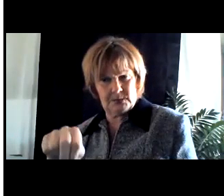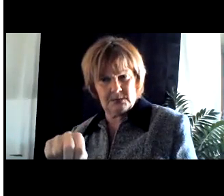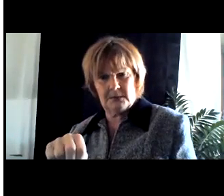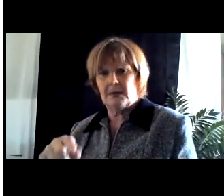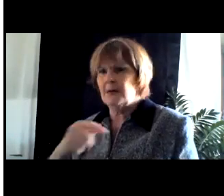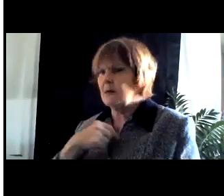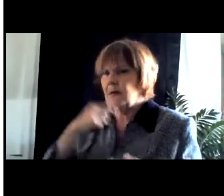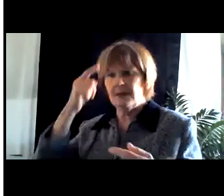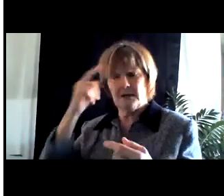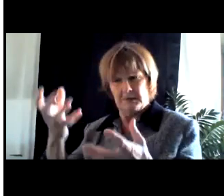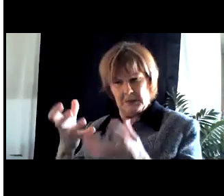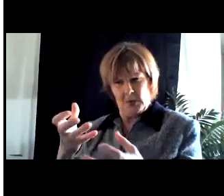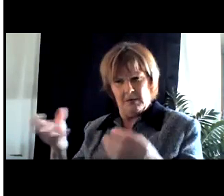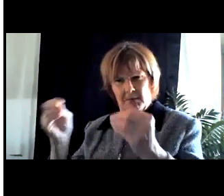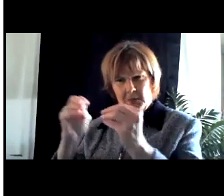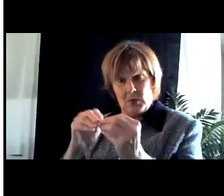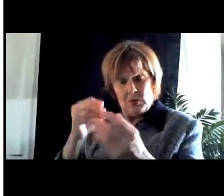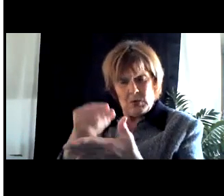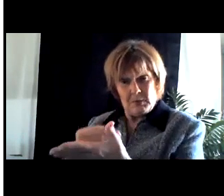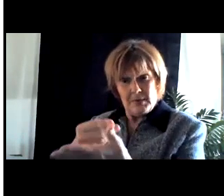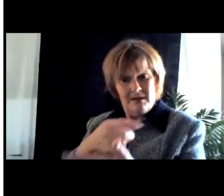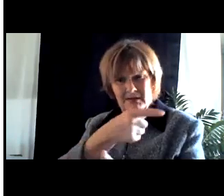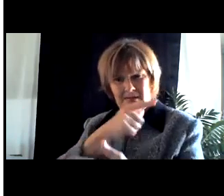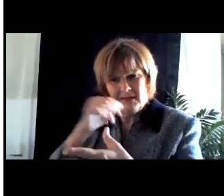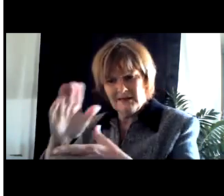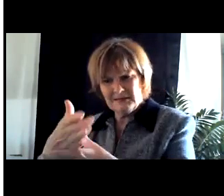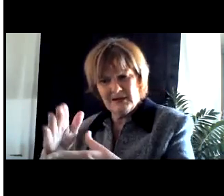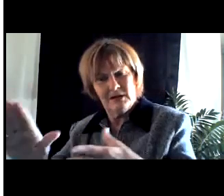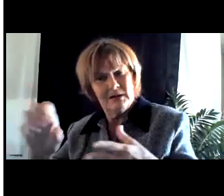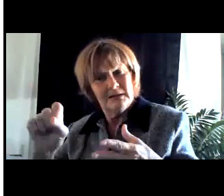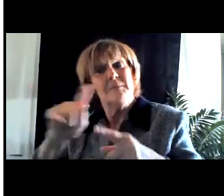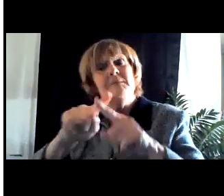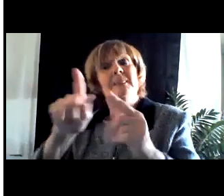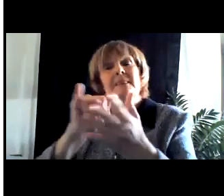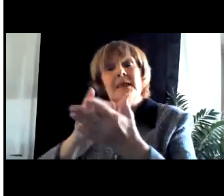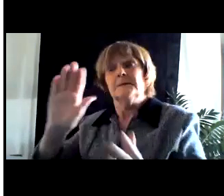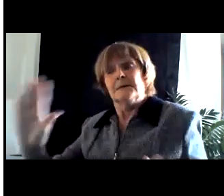and wasn't sharing that with this young woman, at least according to her story, but then was also putting that additional burden on her